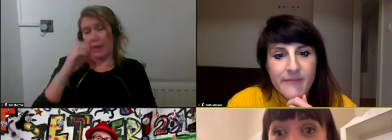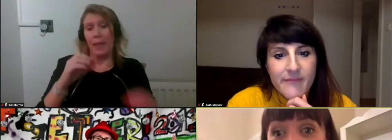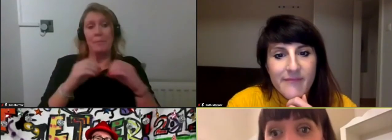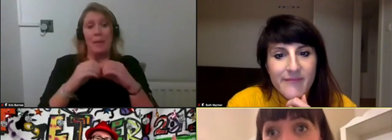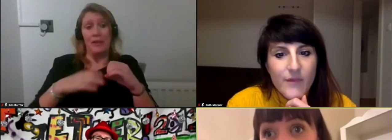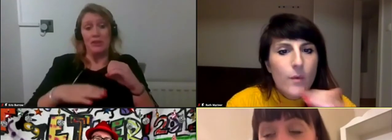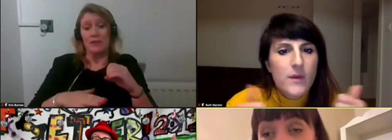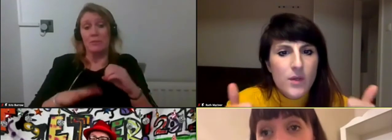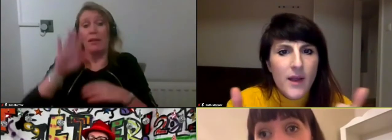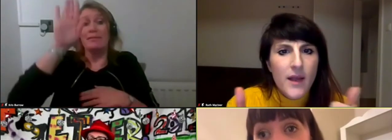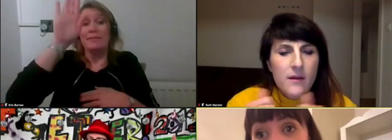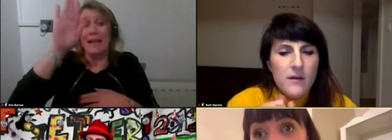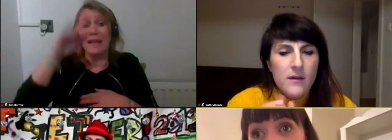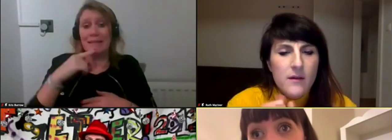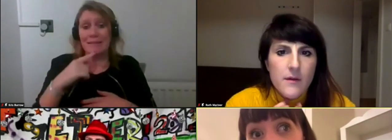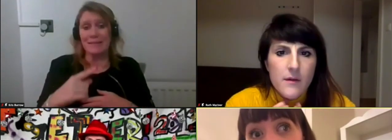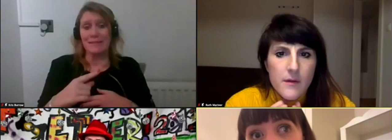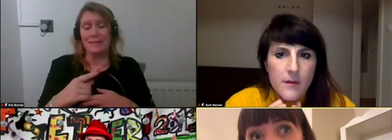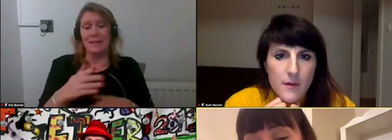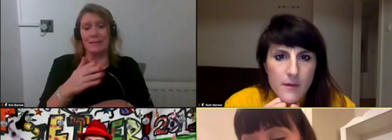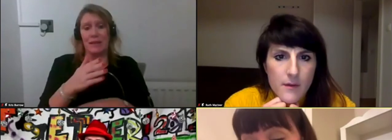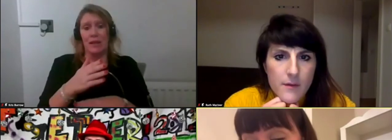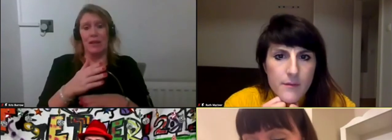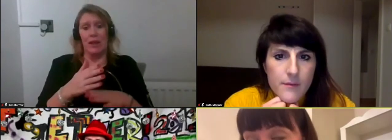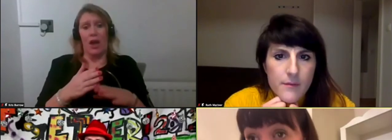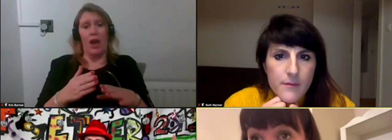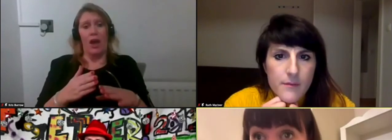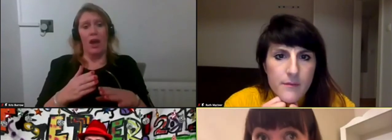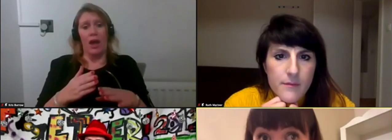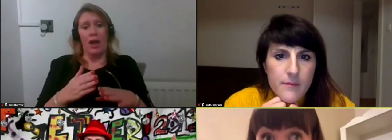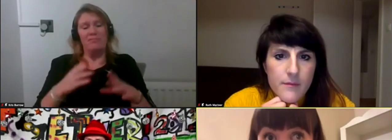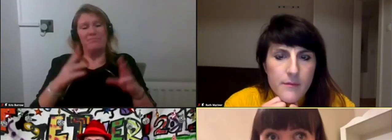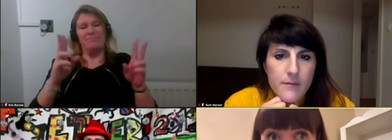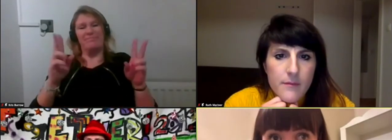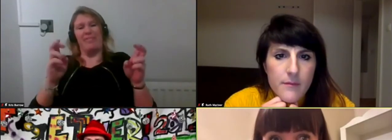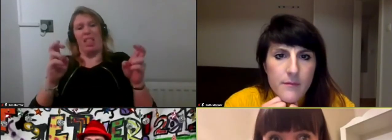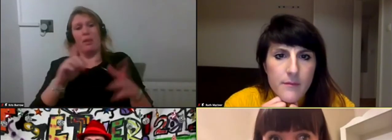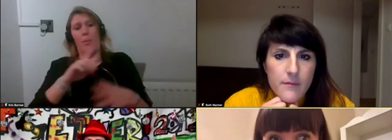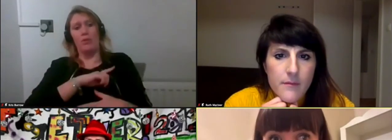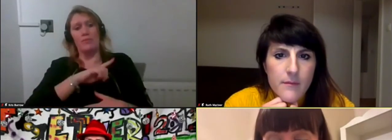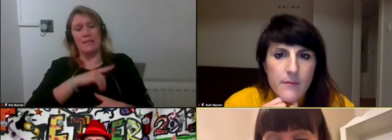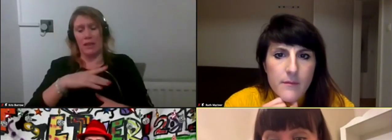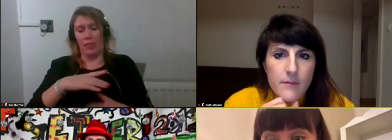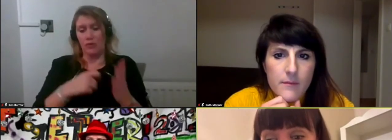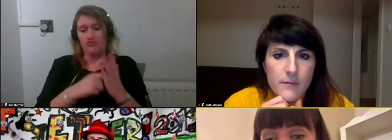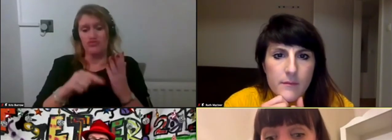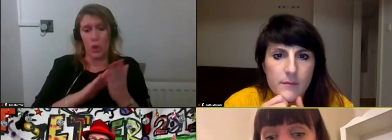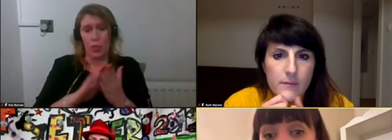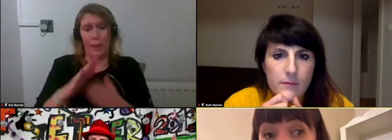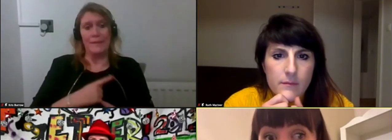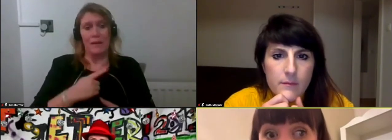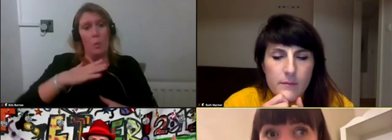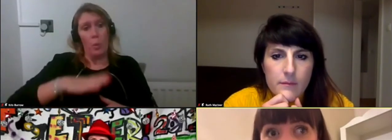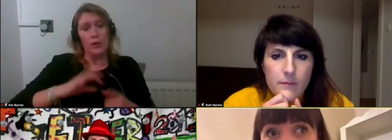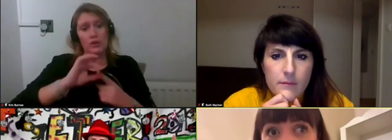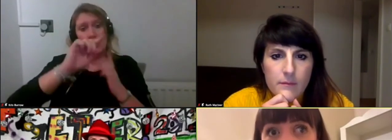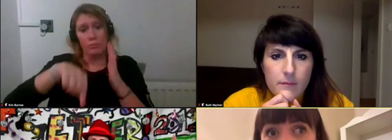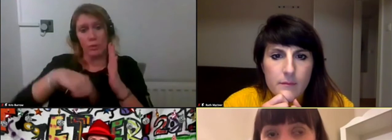as well, half the reason for why, well, why Ruth and I at the beginning wanted to do this project, I personally feel like